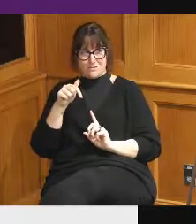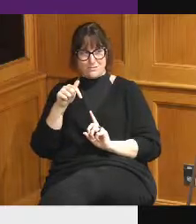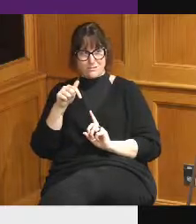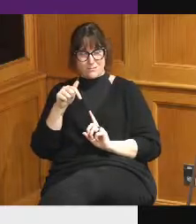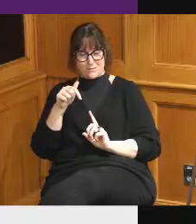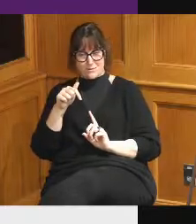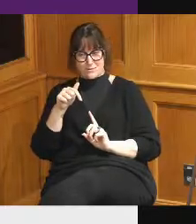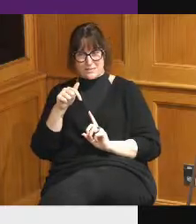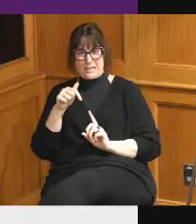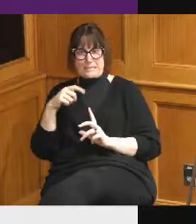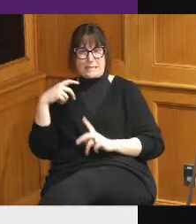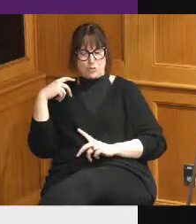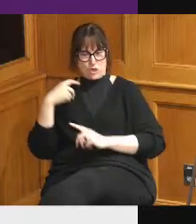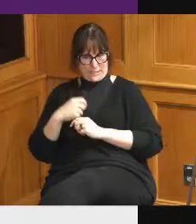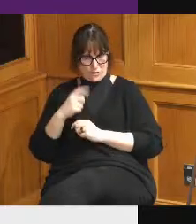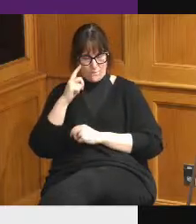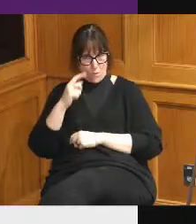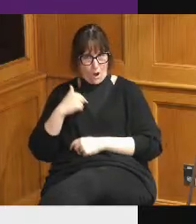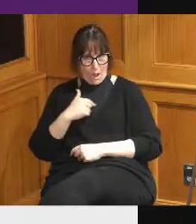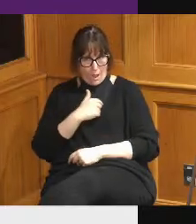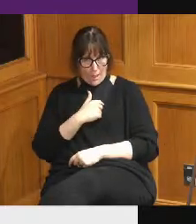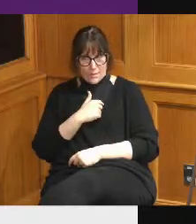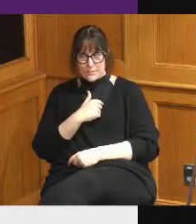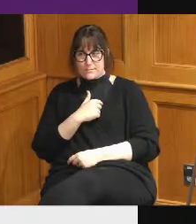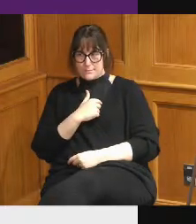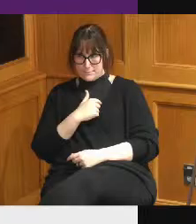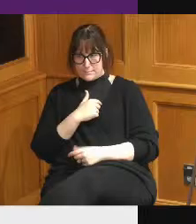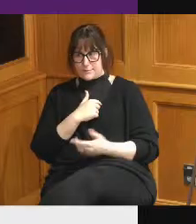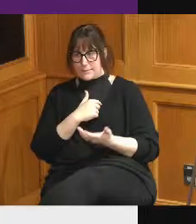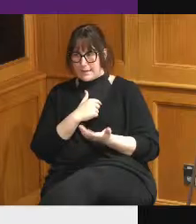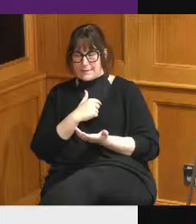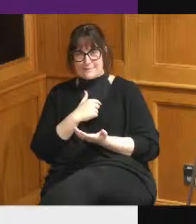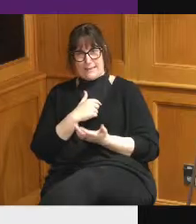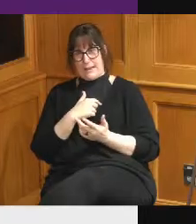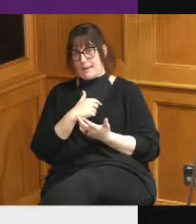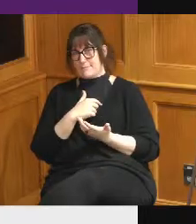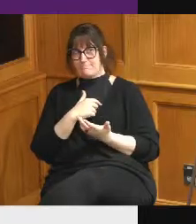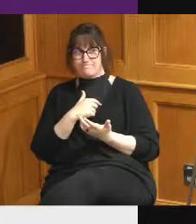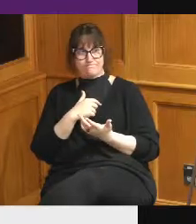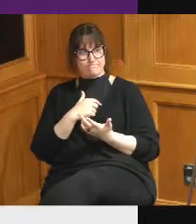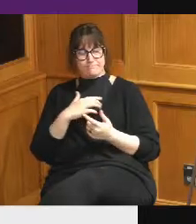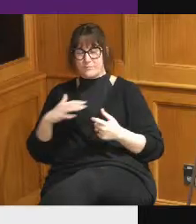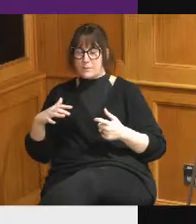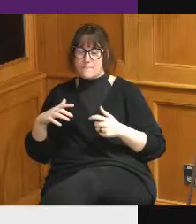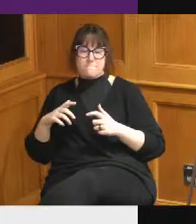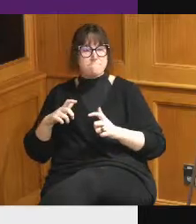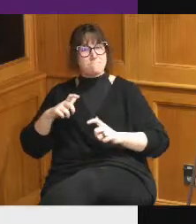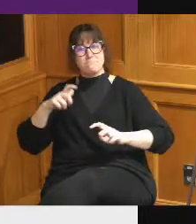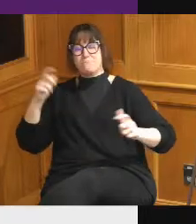our tradition it is a fome large PowerPoint I will try to Breeze through some of the stuff that's